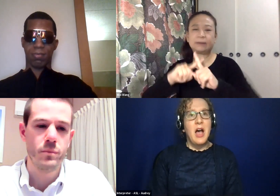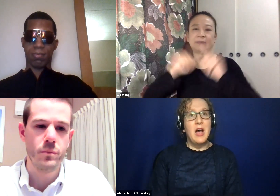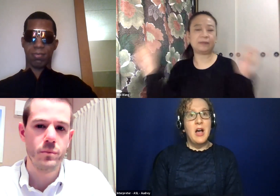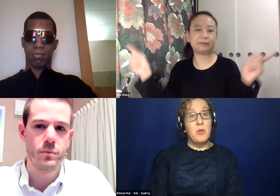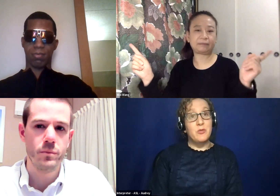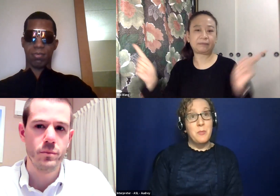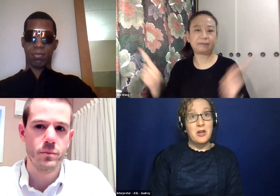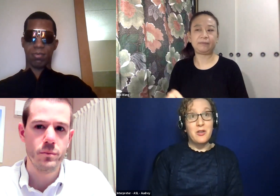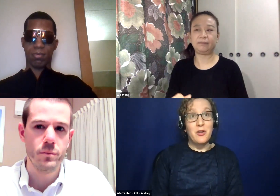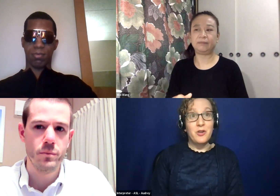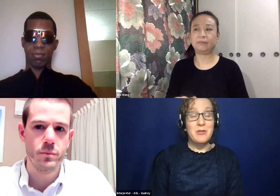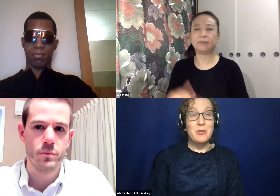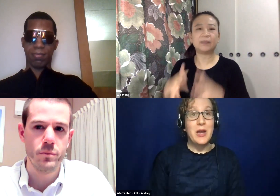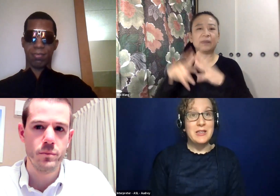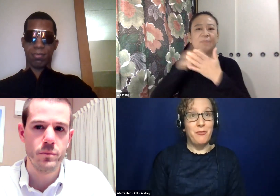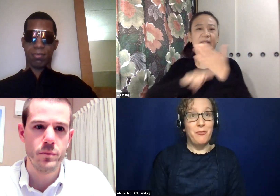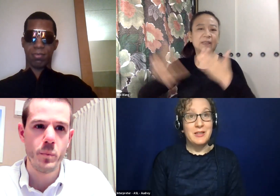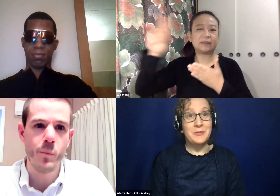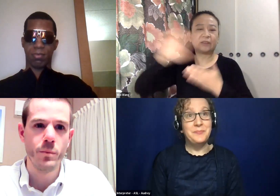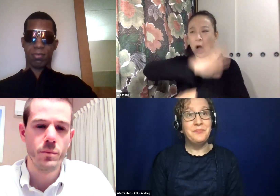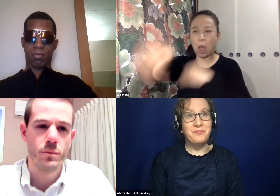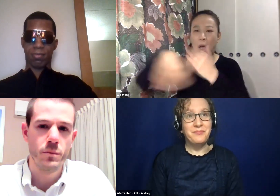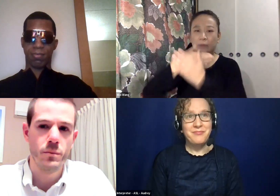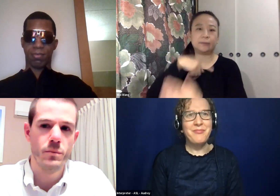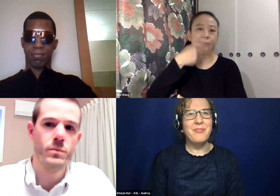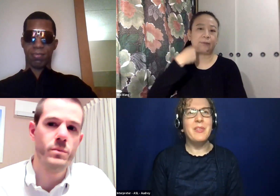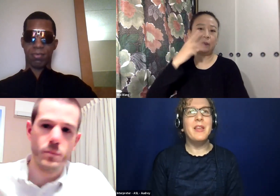When I went to American University, it was quite different.